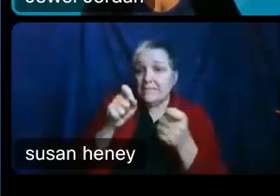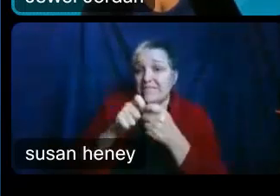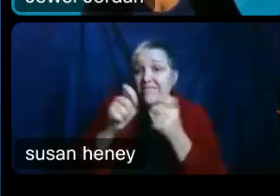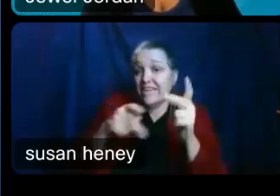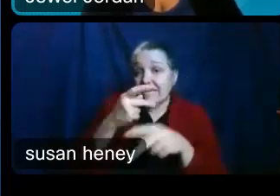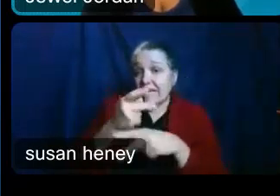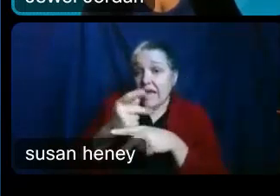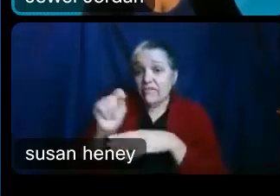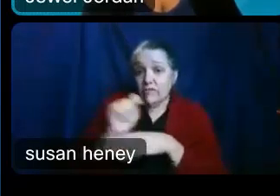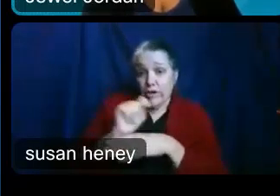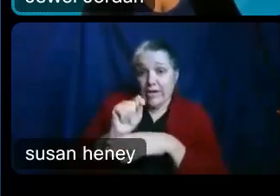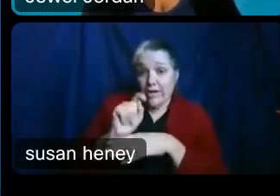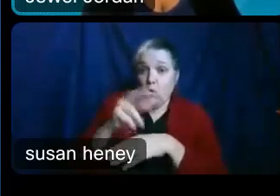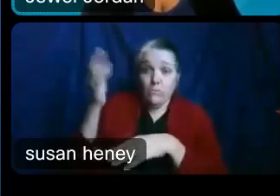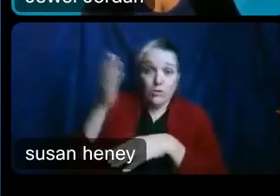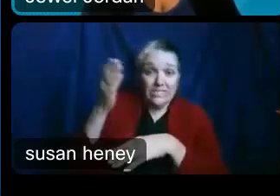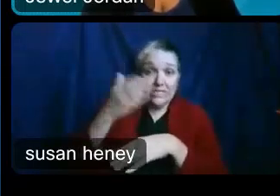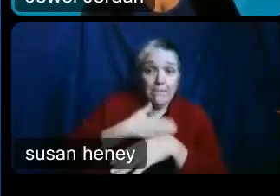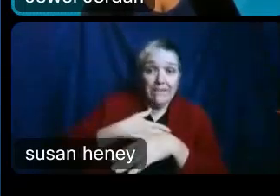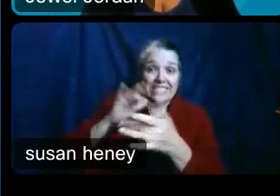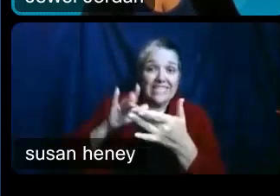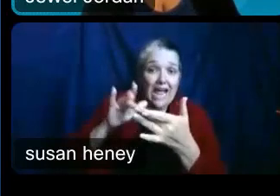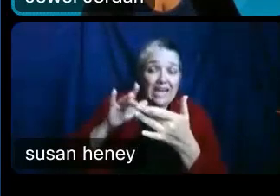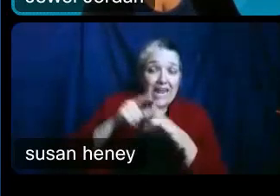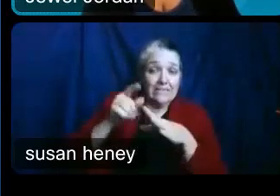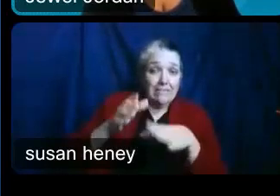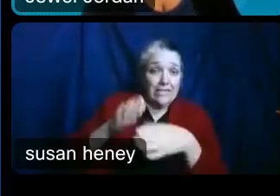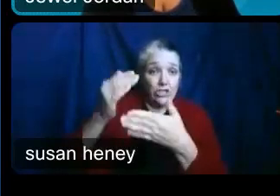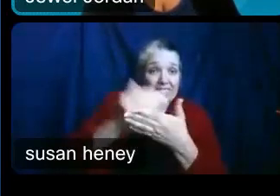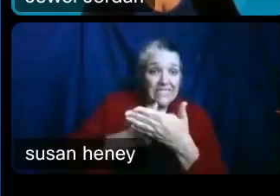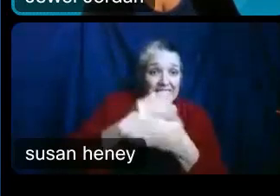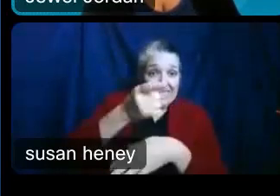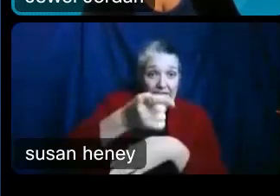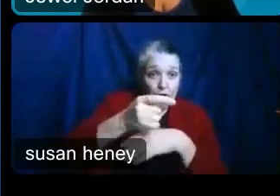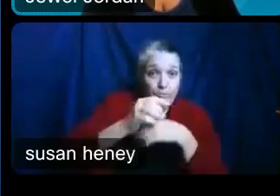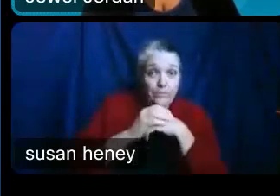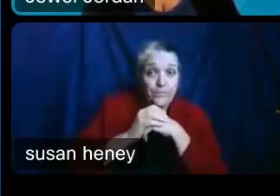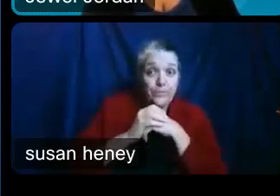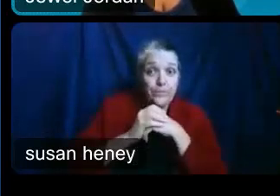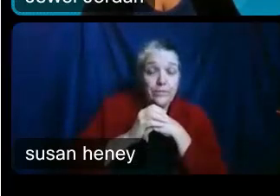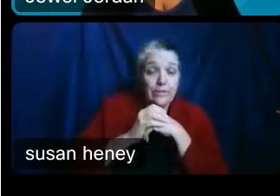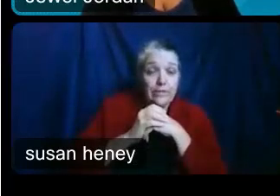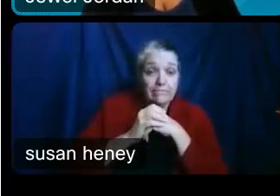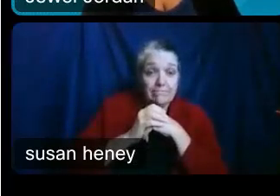please reach out to a specialist in your area using the contact information on the slide.